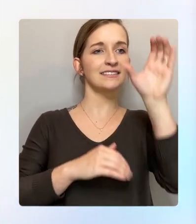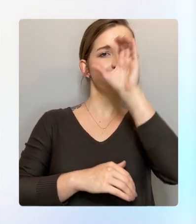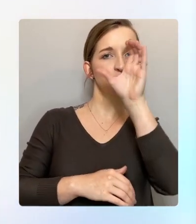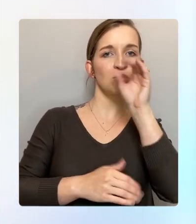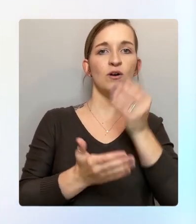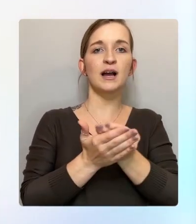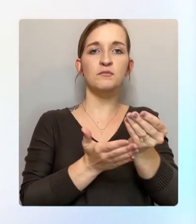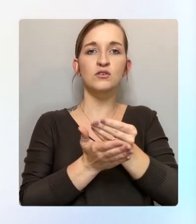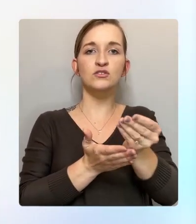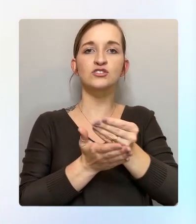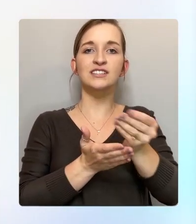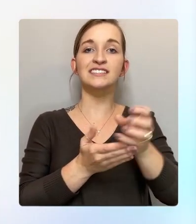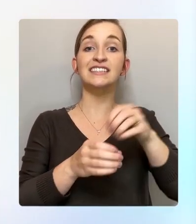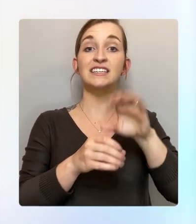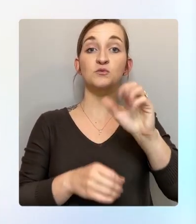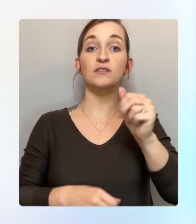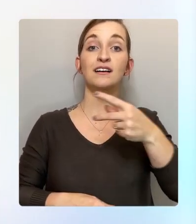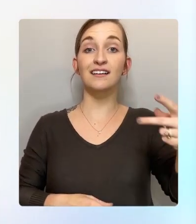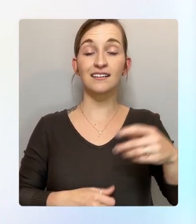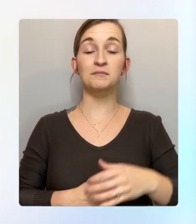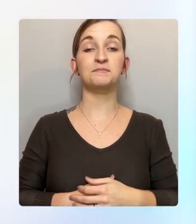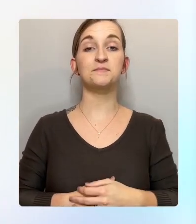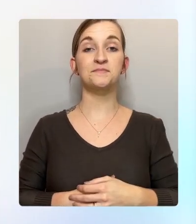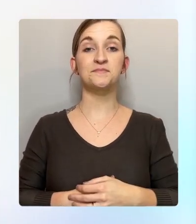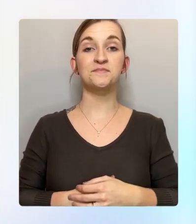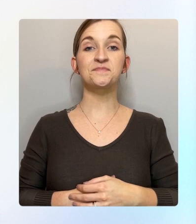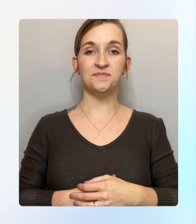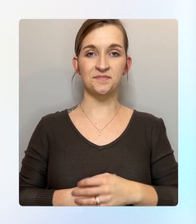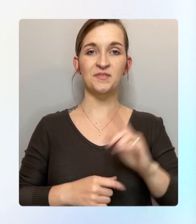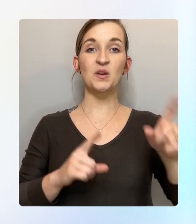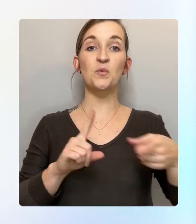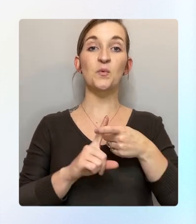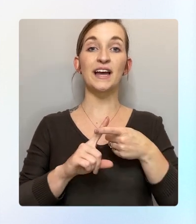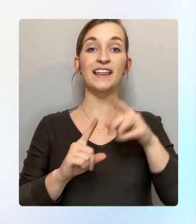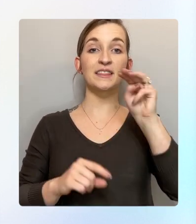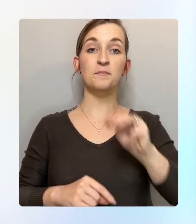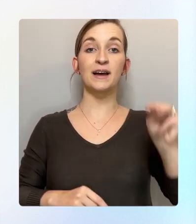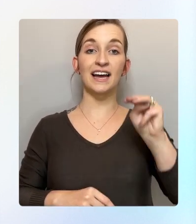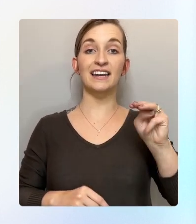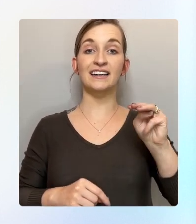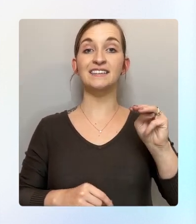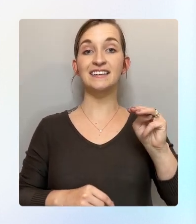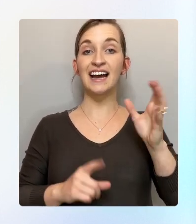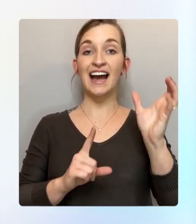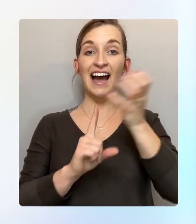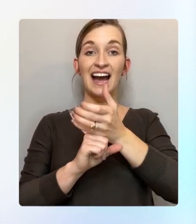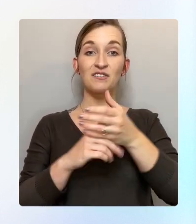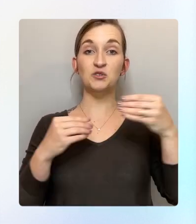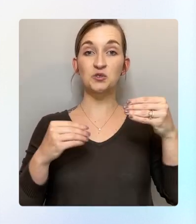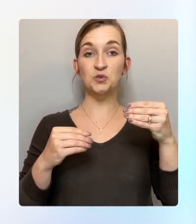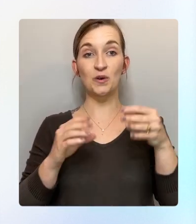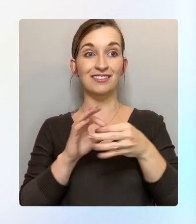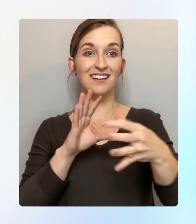When the Meta Avatar Store launches in VR, you'll see custom avatar clothing items from a few third-party developers,